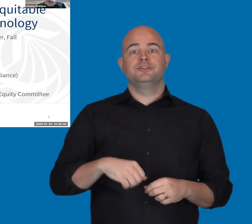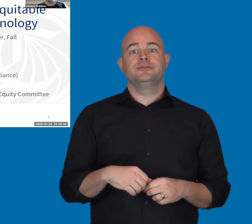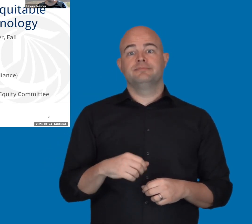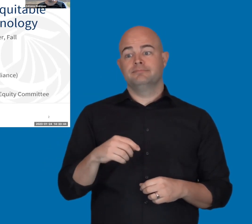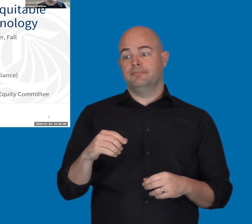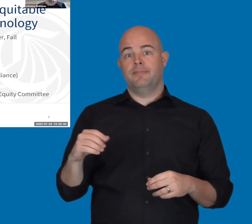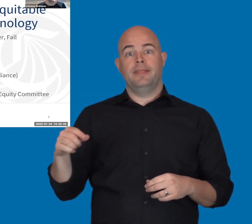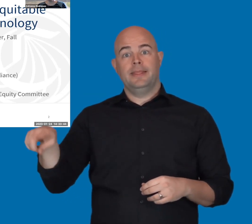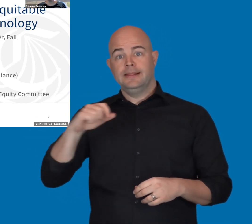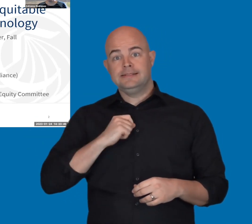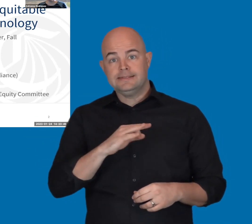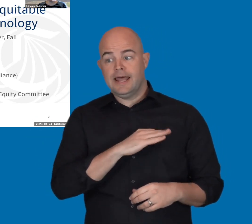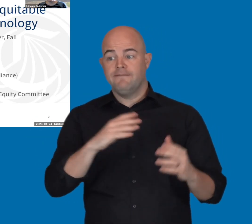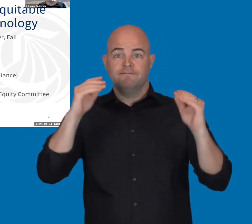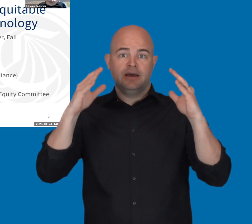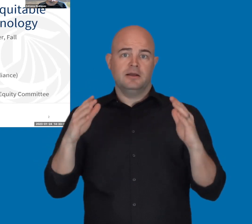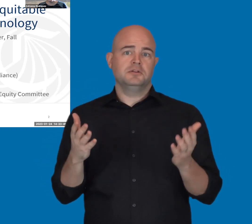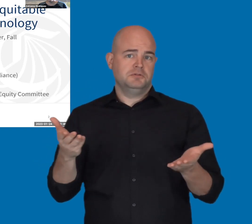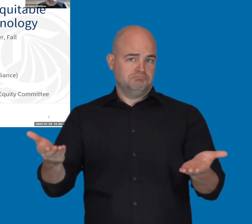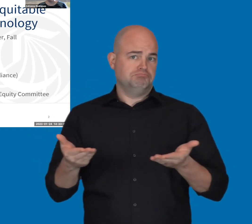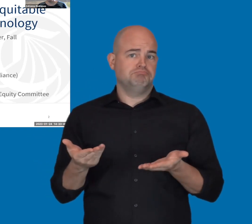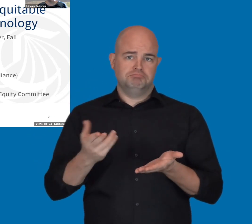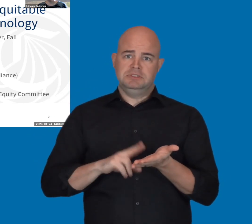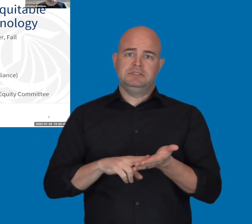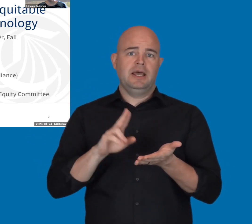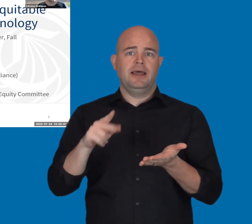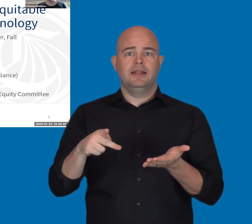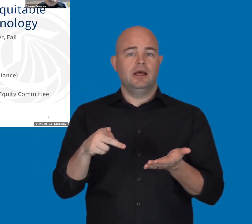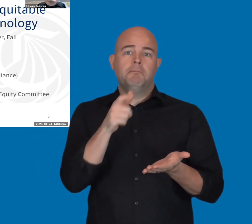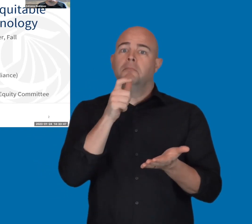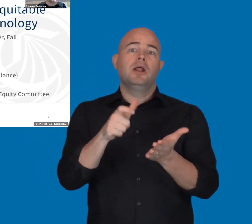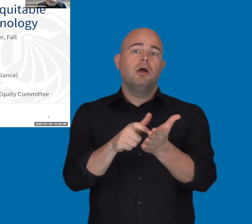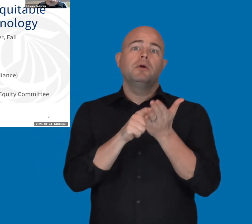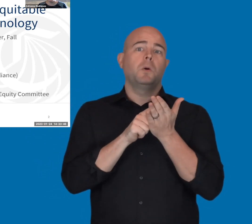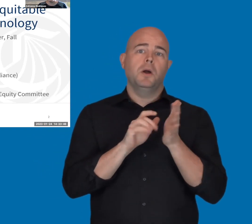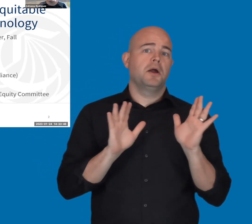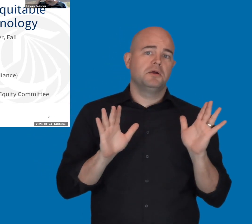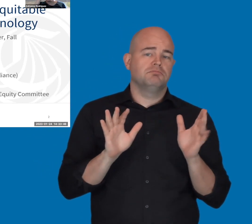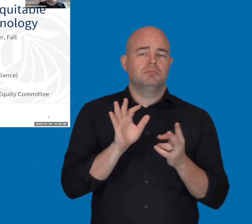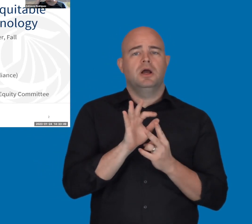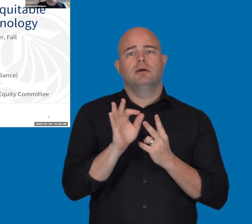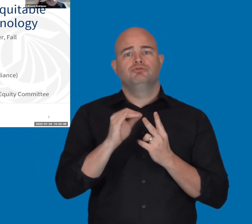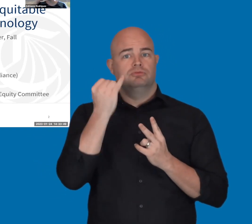It is not a required course, but it's optional for anyone who would like to take it.